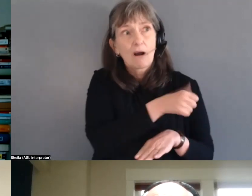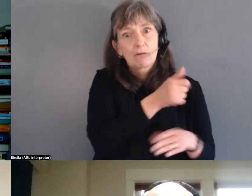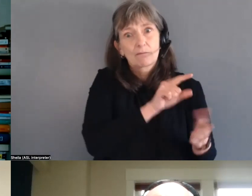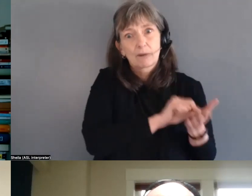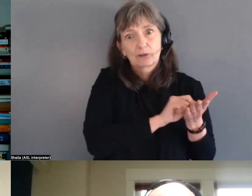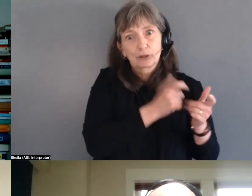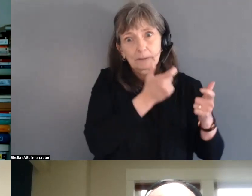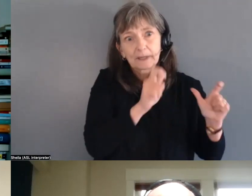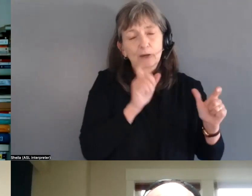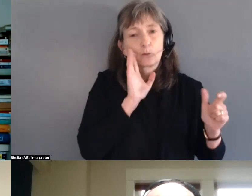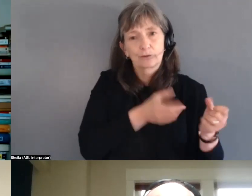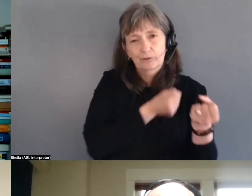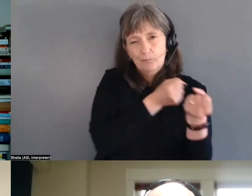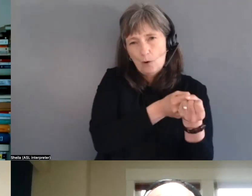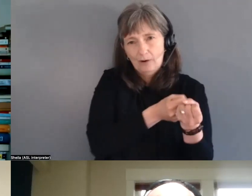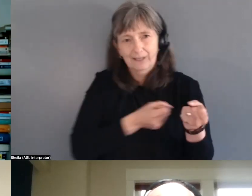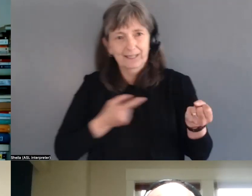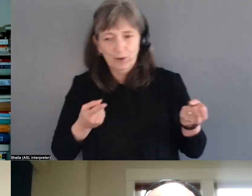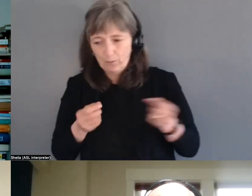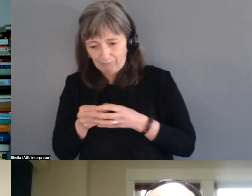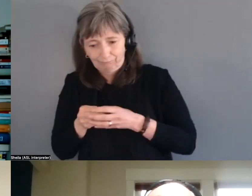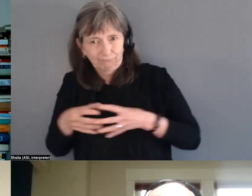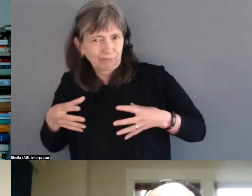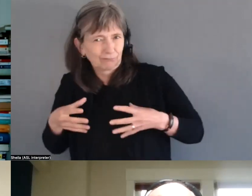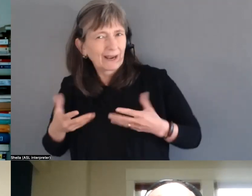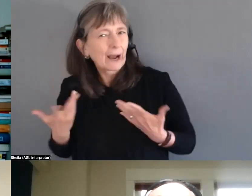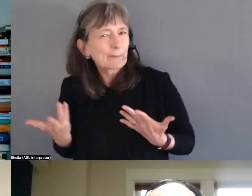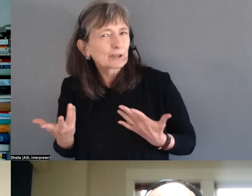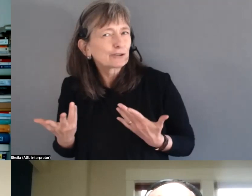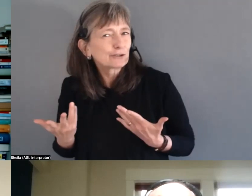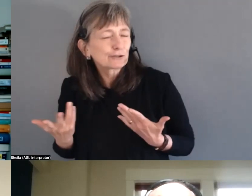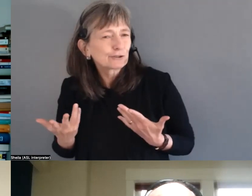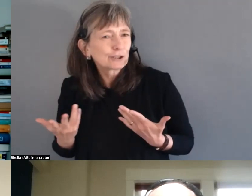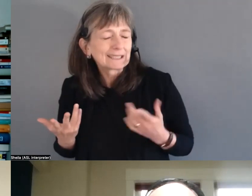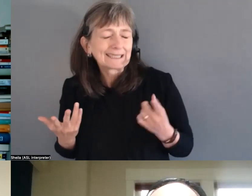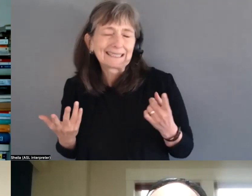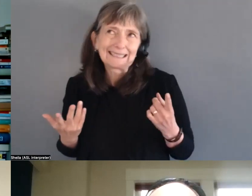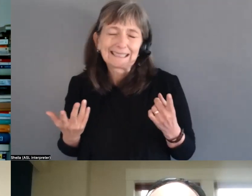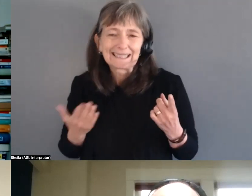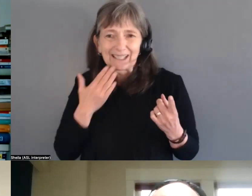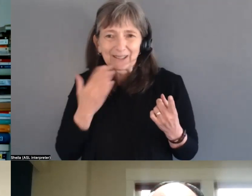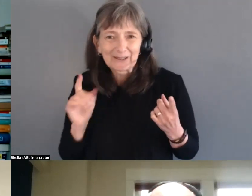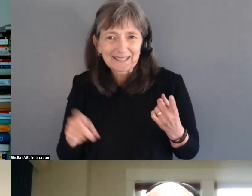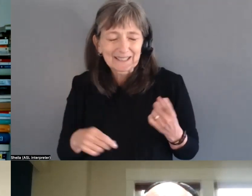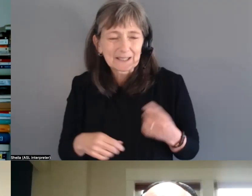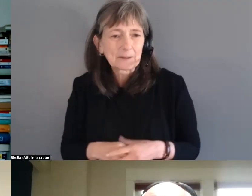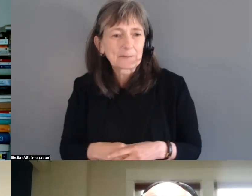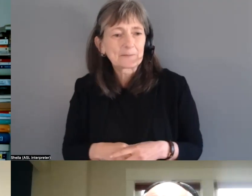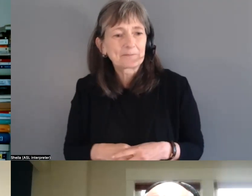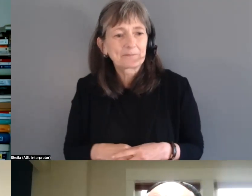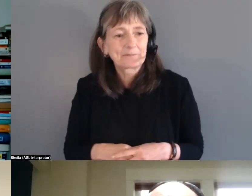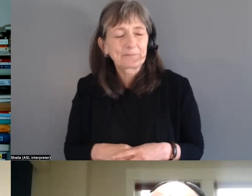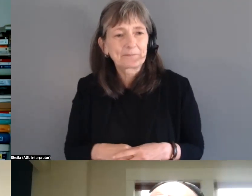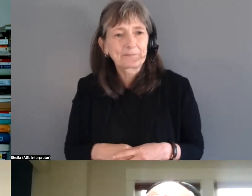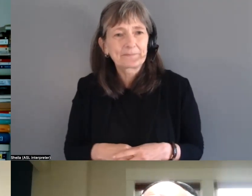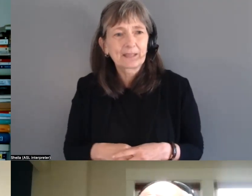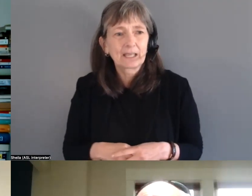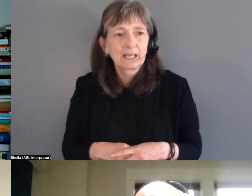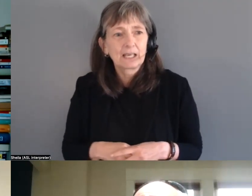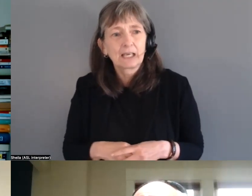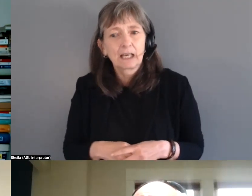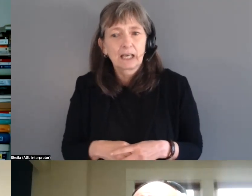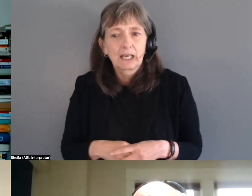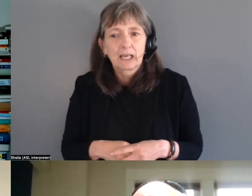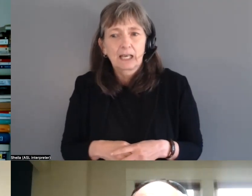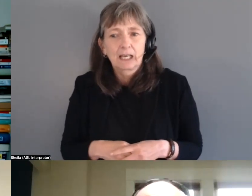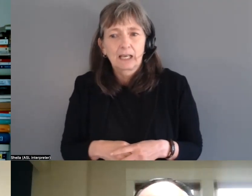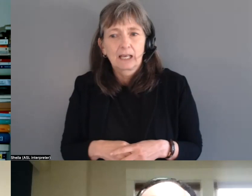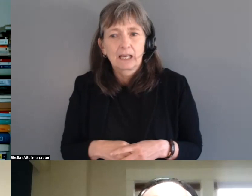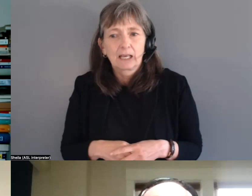and really hard to answer. I think in a way, you could have, if you had some significant